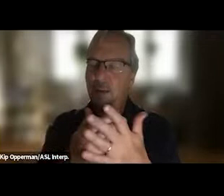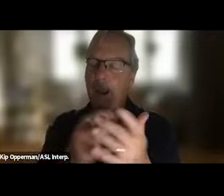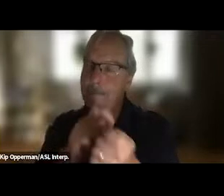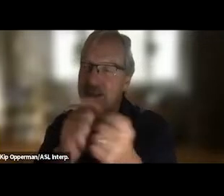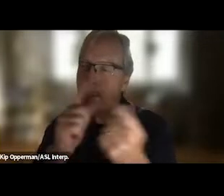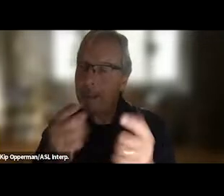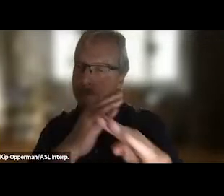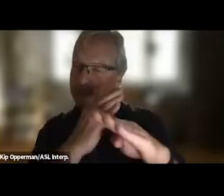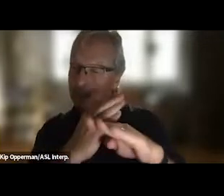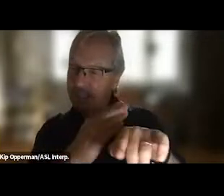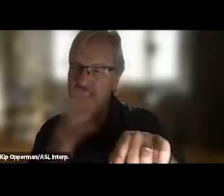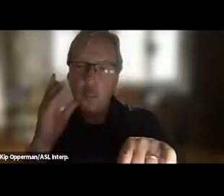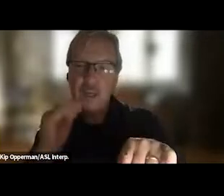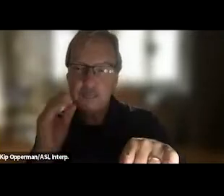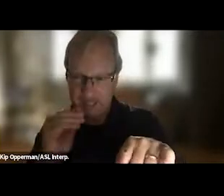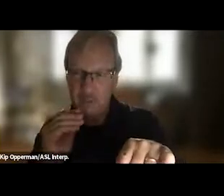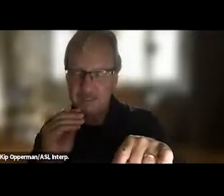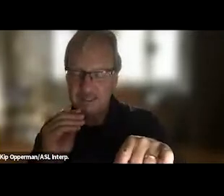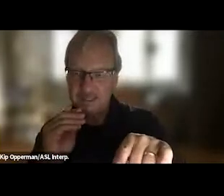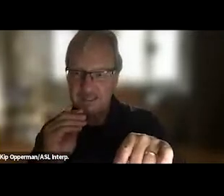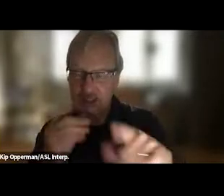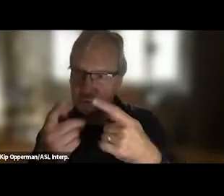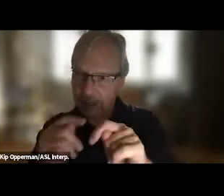that they were experiencing in this effort to implement medication treatment.